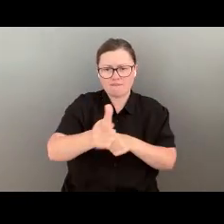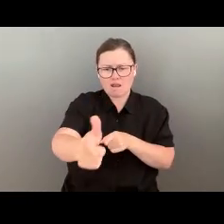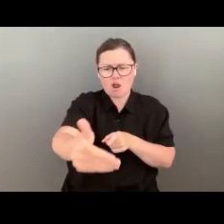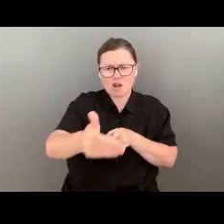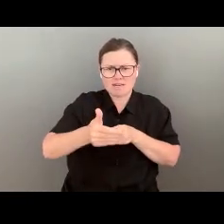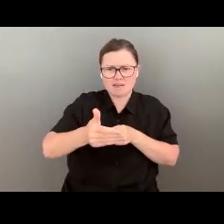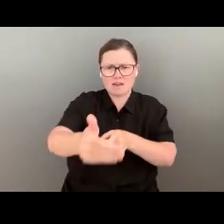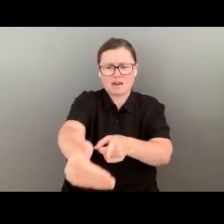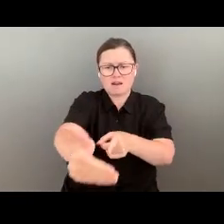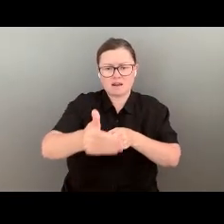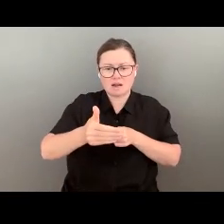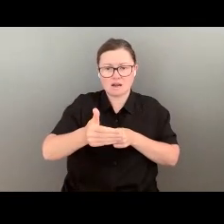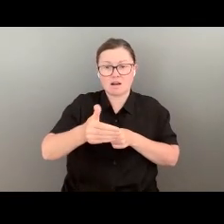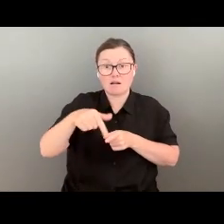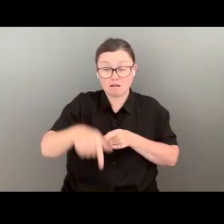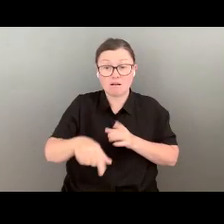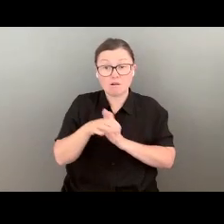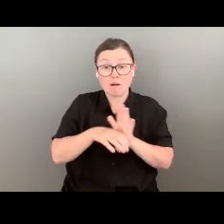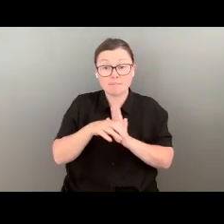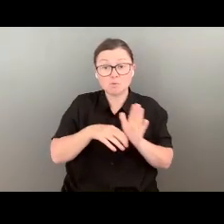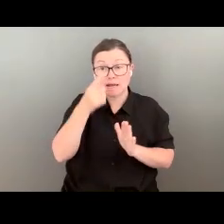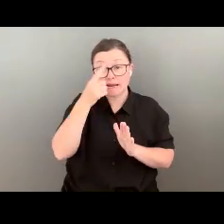were just watching.